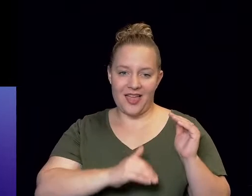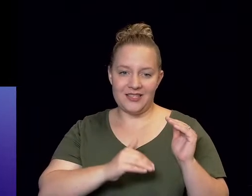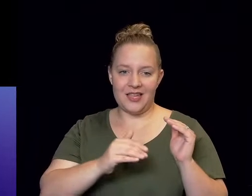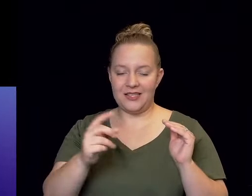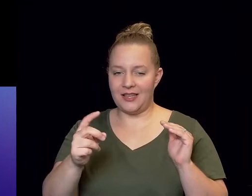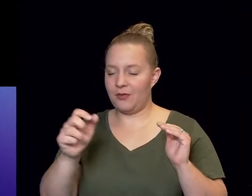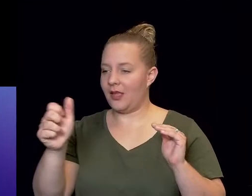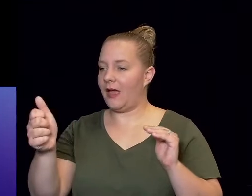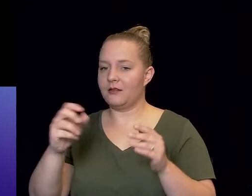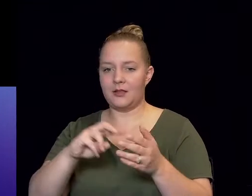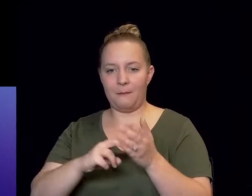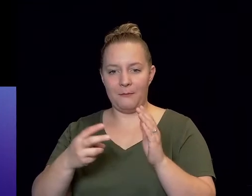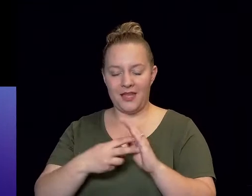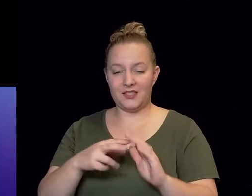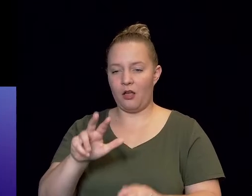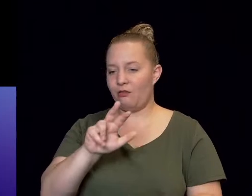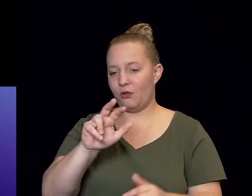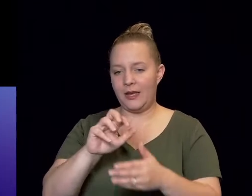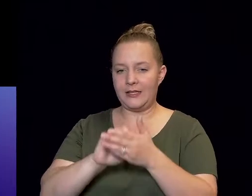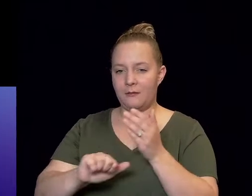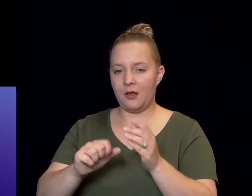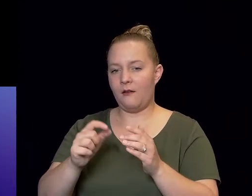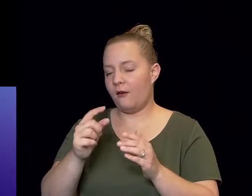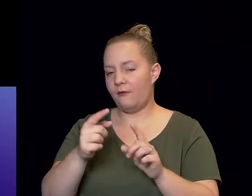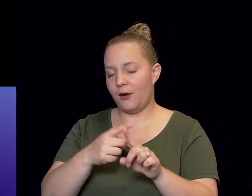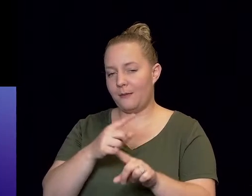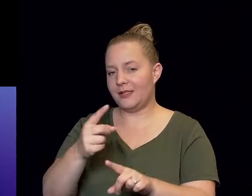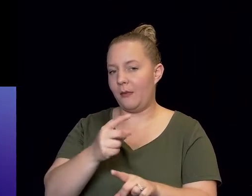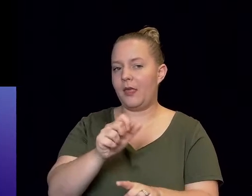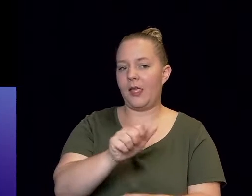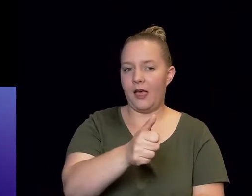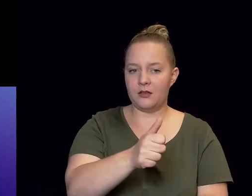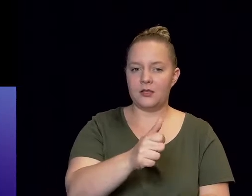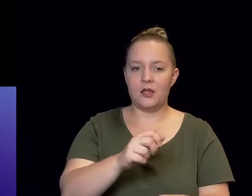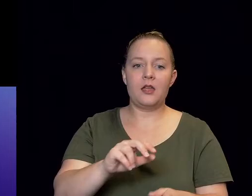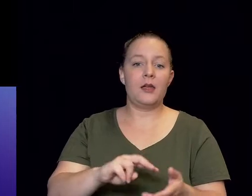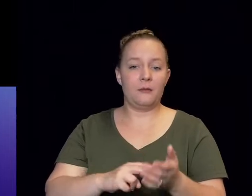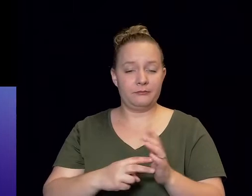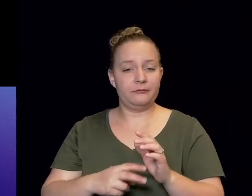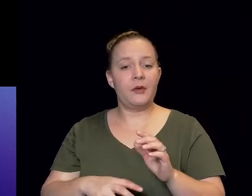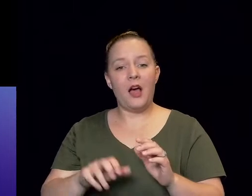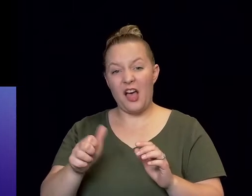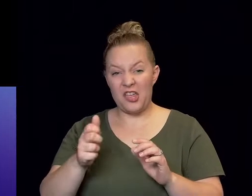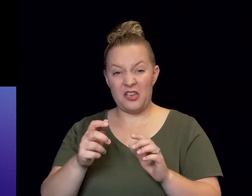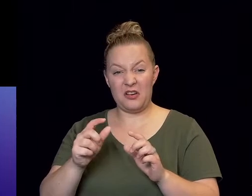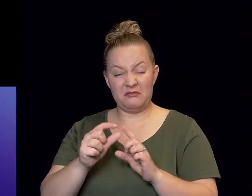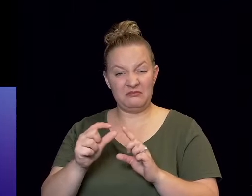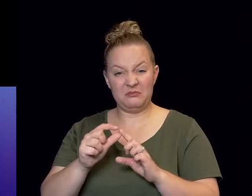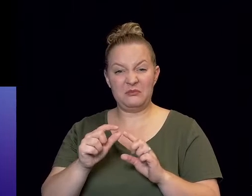to take 3 away from some other term. So, my other term is 2x. So, that minus 3 has to be at the